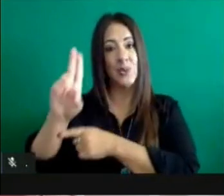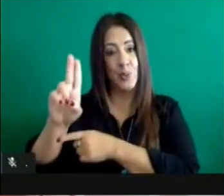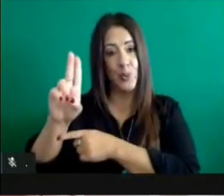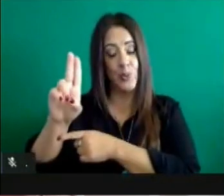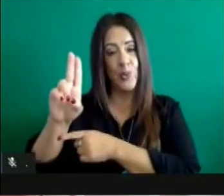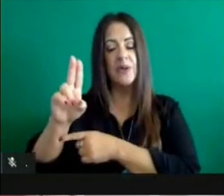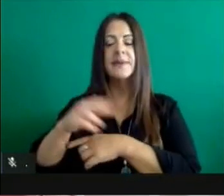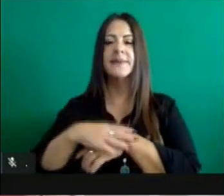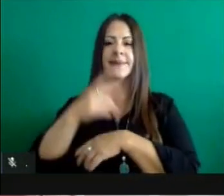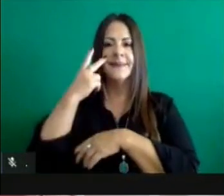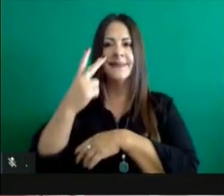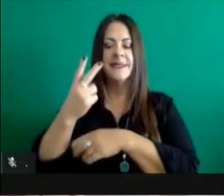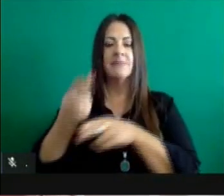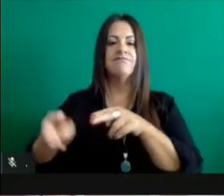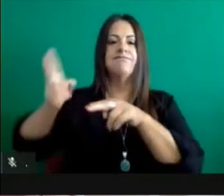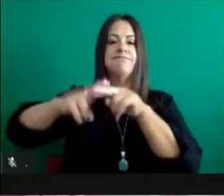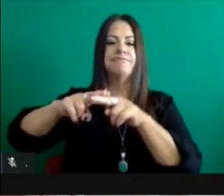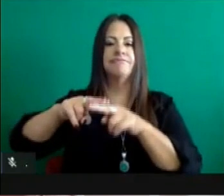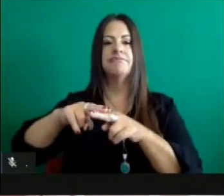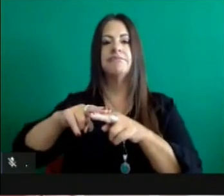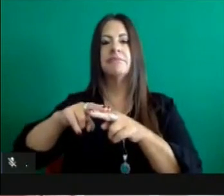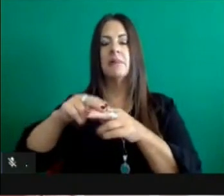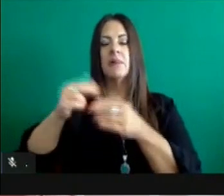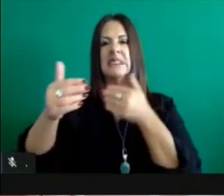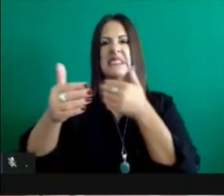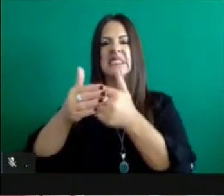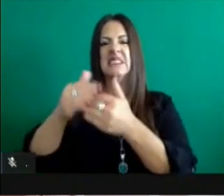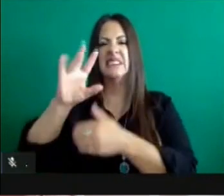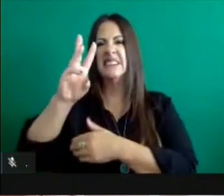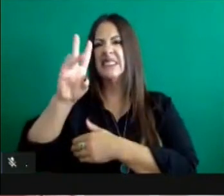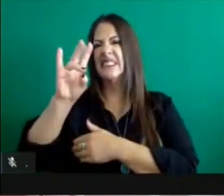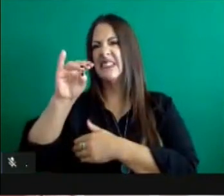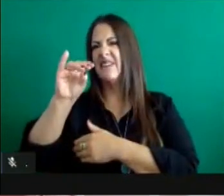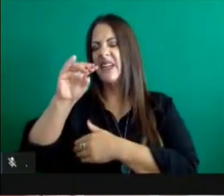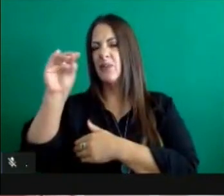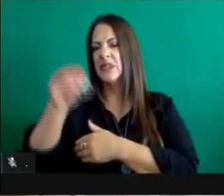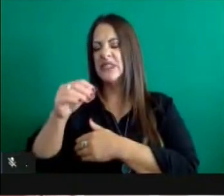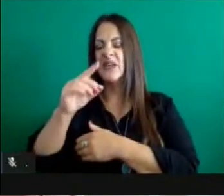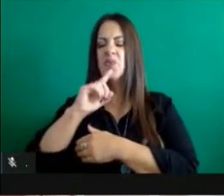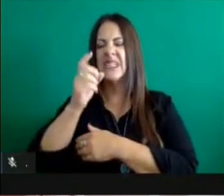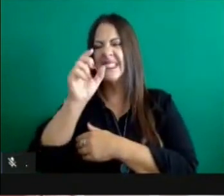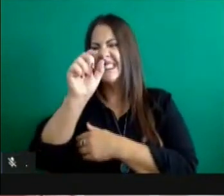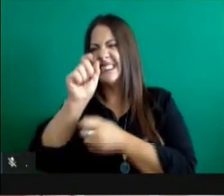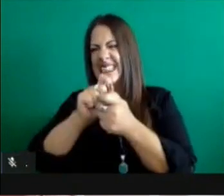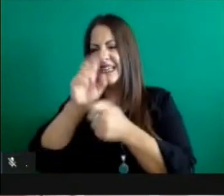SORT OF INCREASED NUMBER OF PATIENTS HOSPITALIZED IS INCREASING RAPIDLY. SIMILARLY, FOR ICU CAPACITY, WE